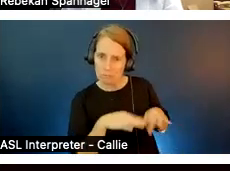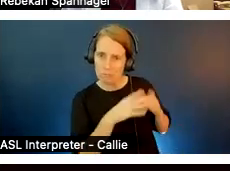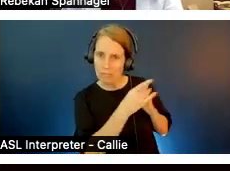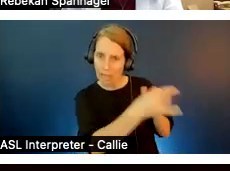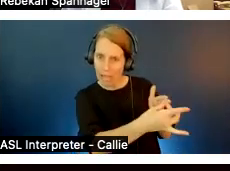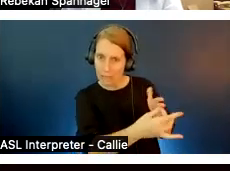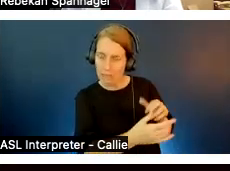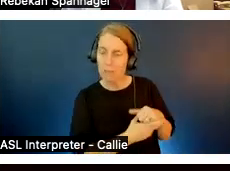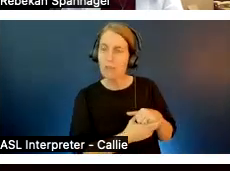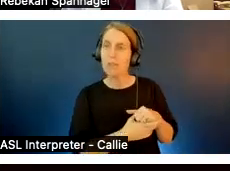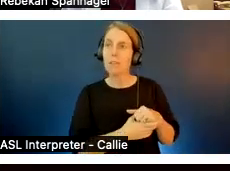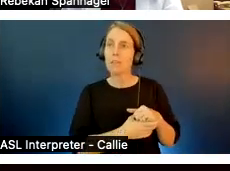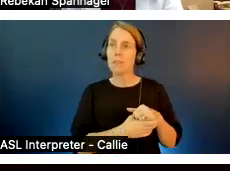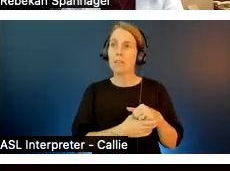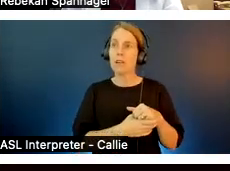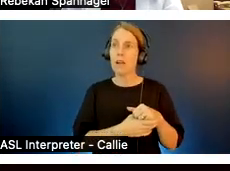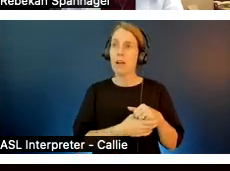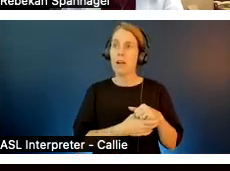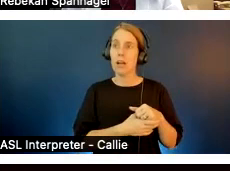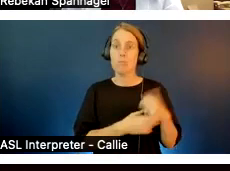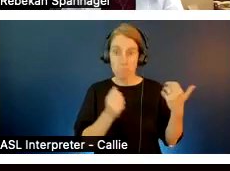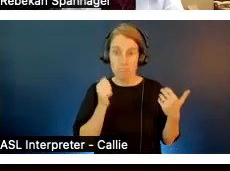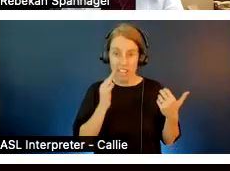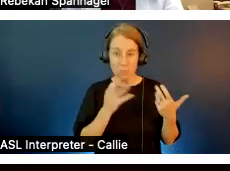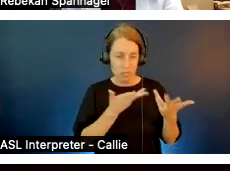is something that we can work on we will offer representation if it's appropriate